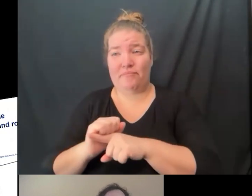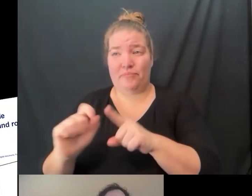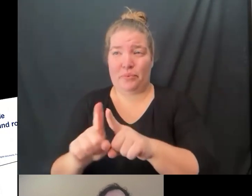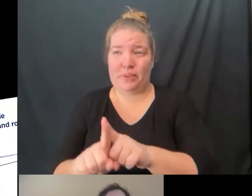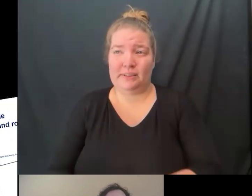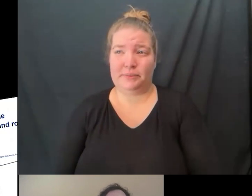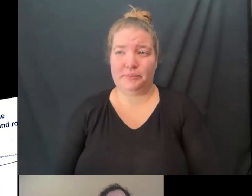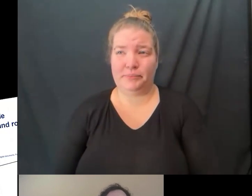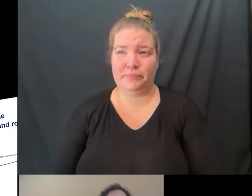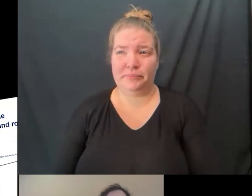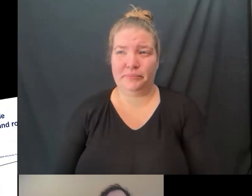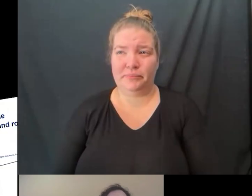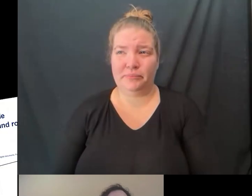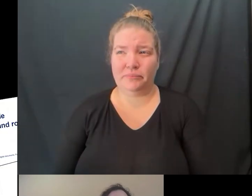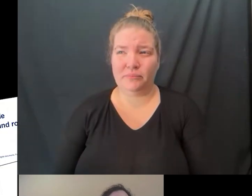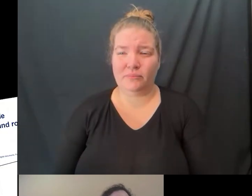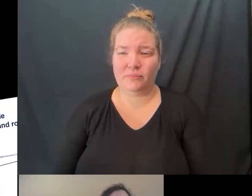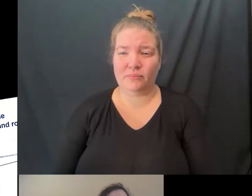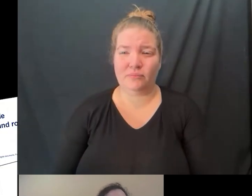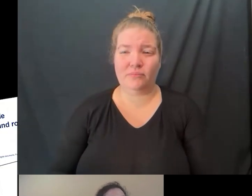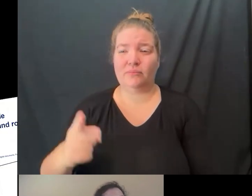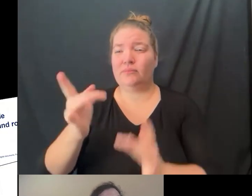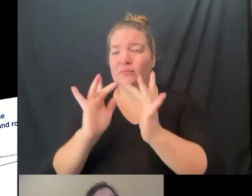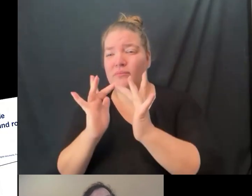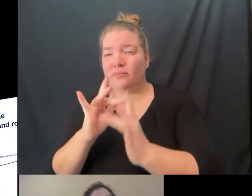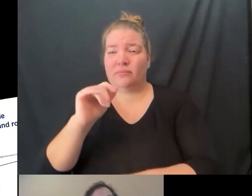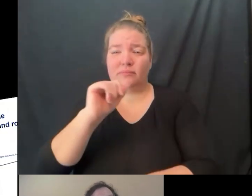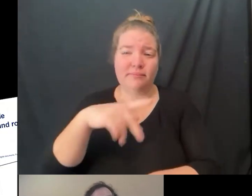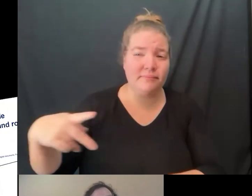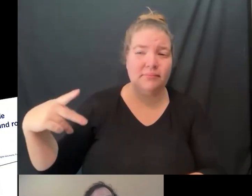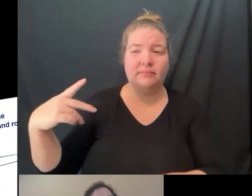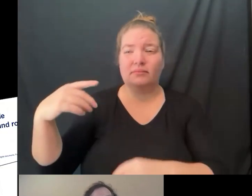And then, for those things you're developing in-house,